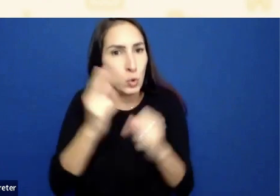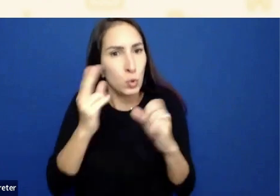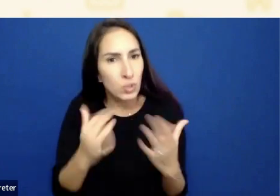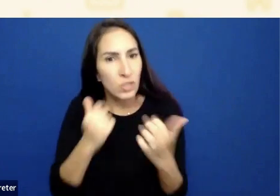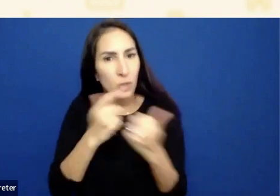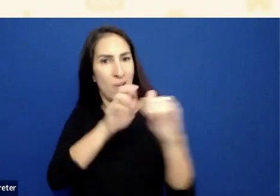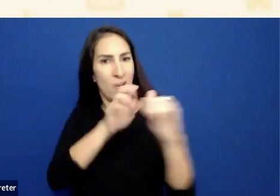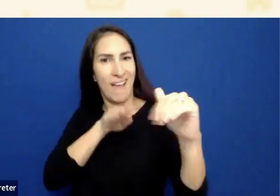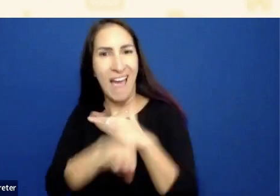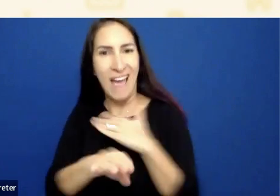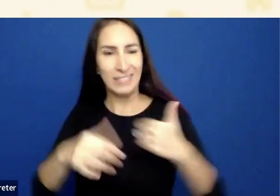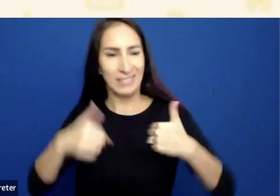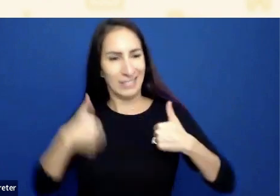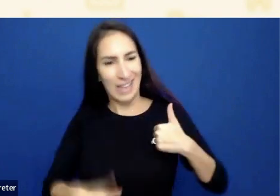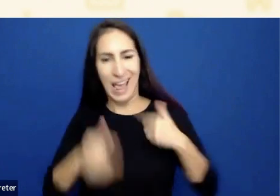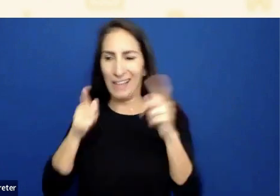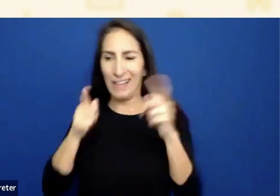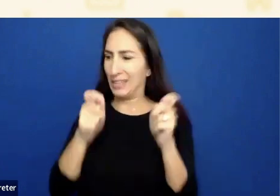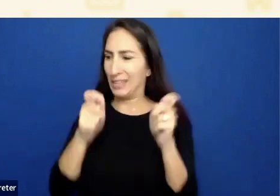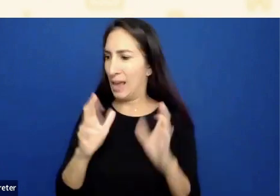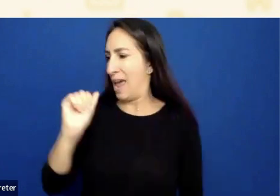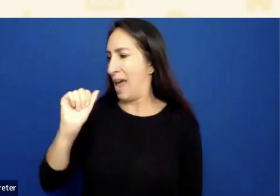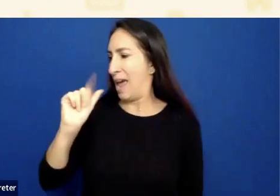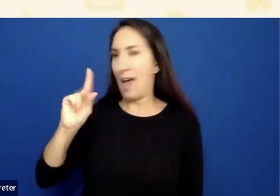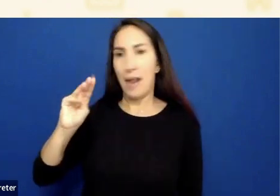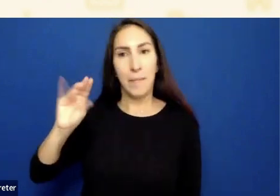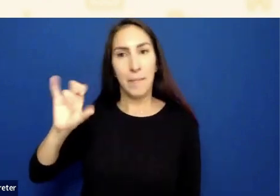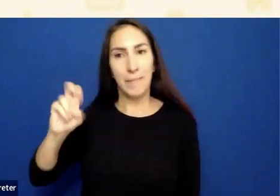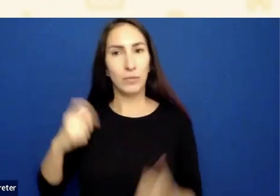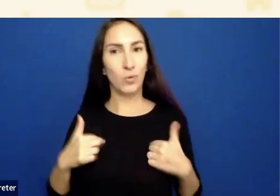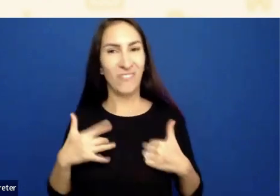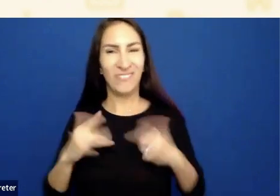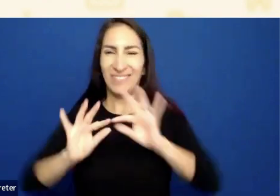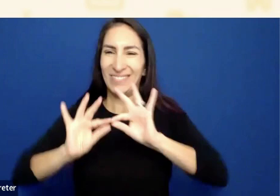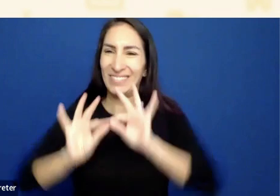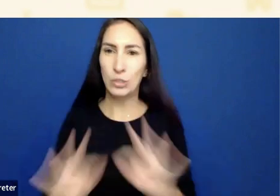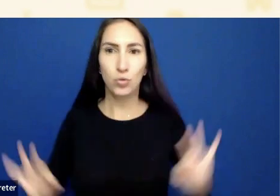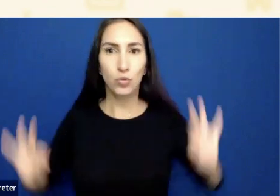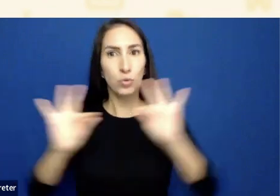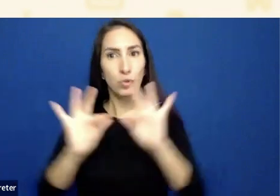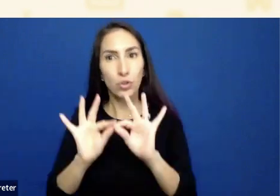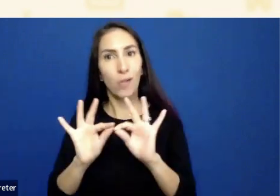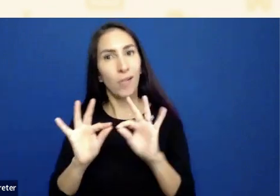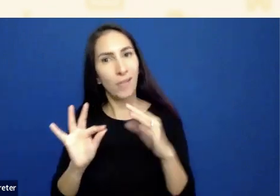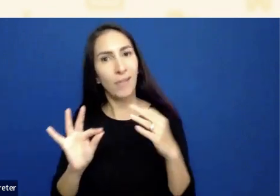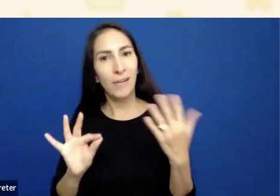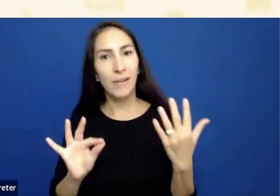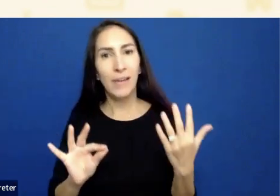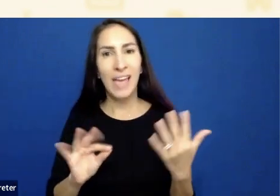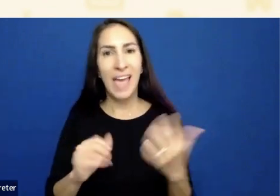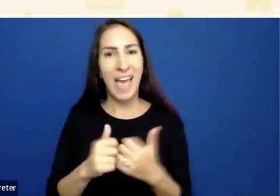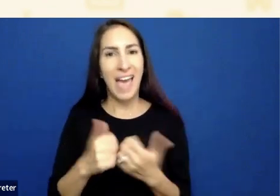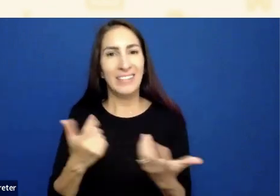So I think it is so crucial. Again, given the market share that you folks have, people want